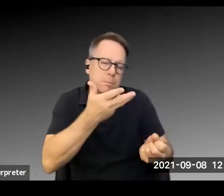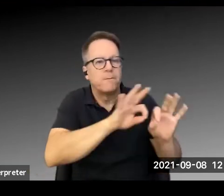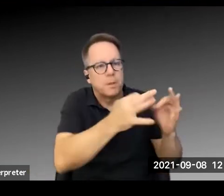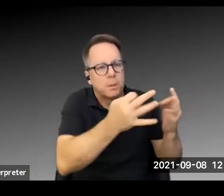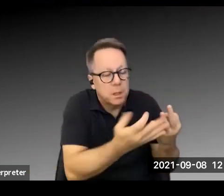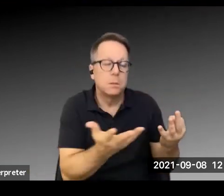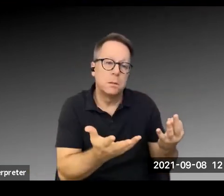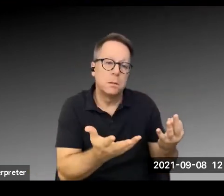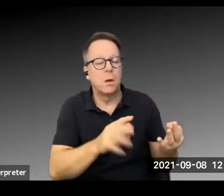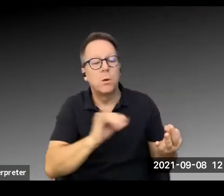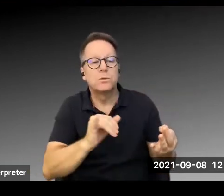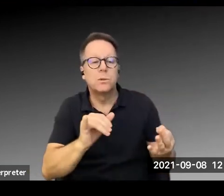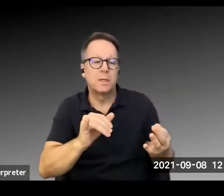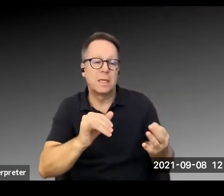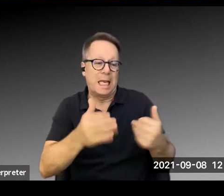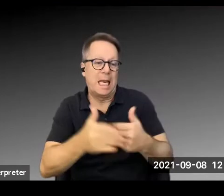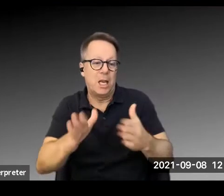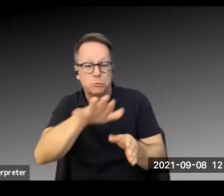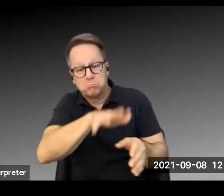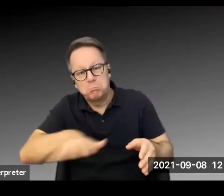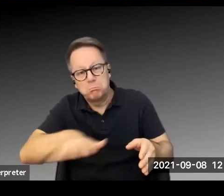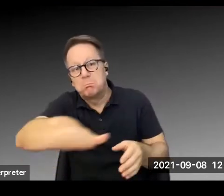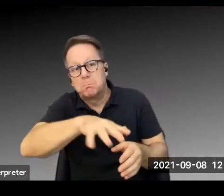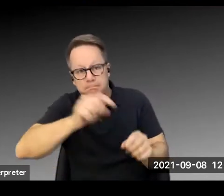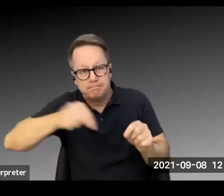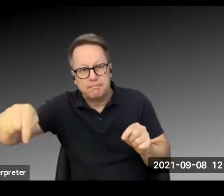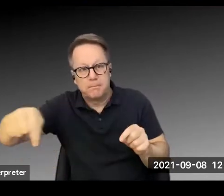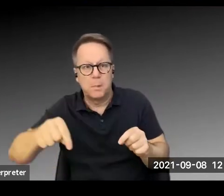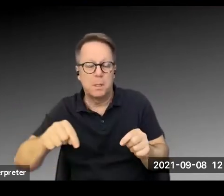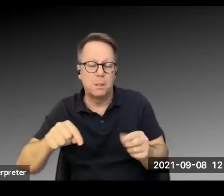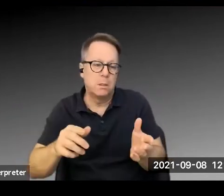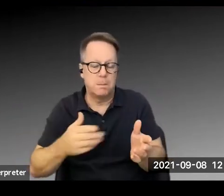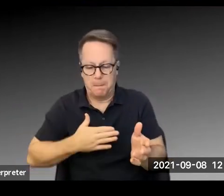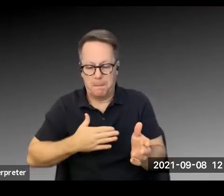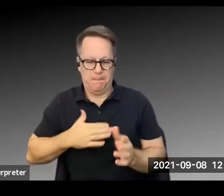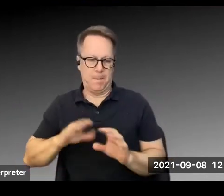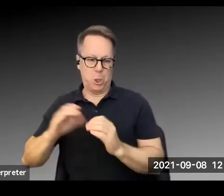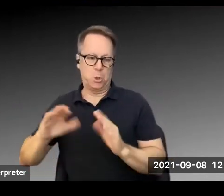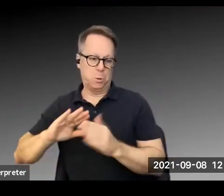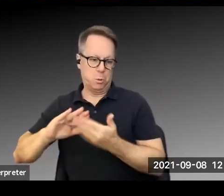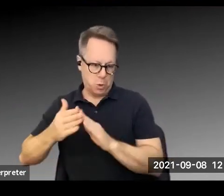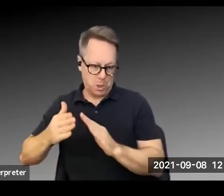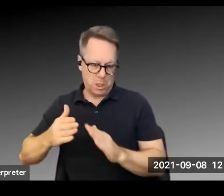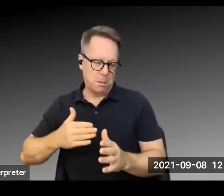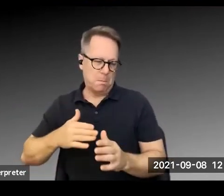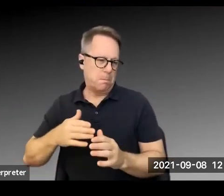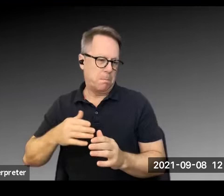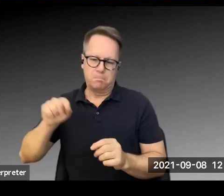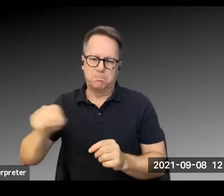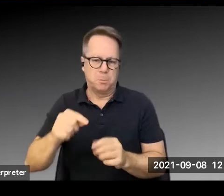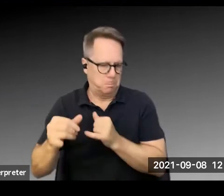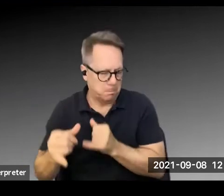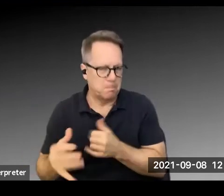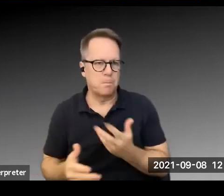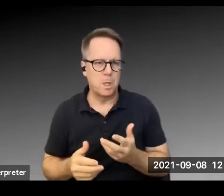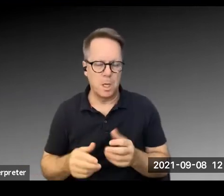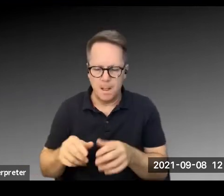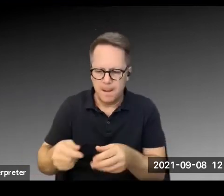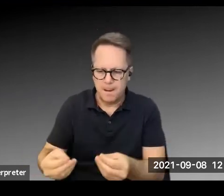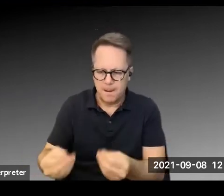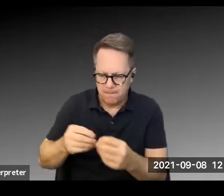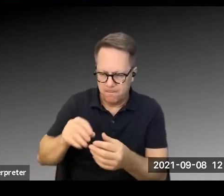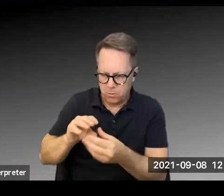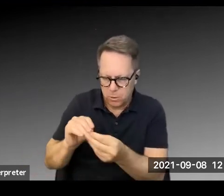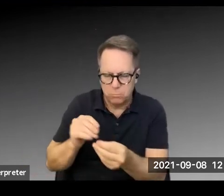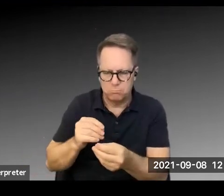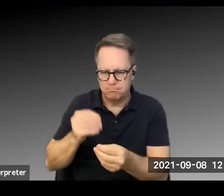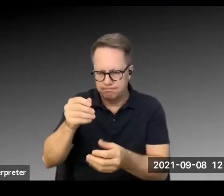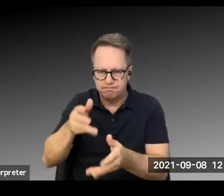And that also means communities of identity as the places where they find information and care that they that they feel making around.